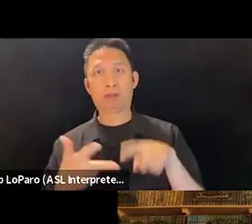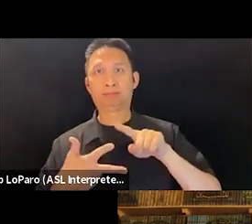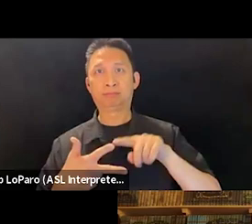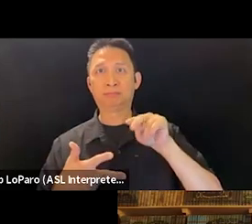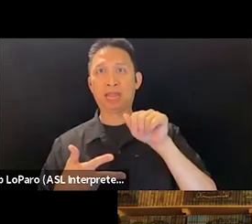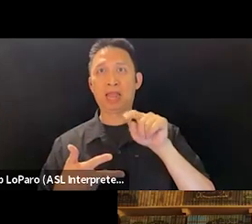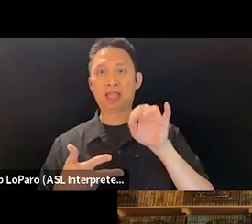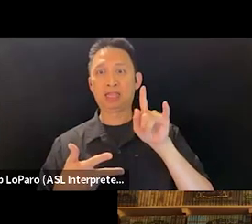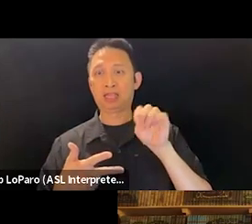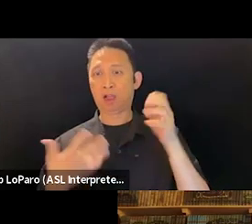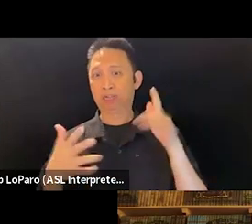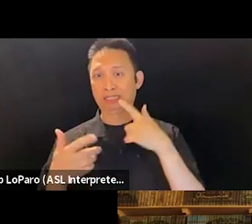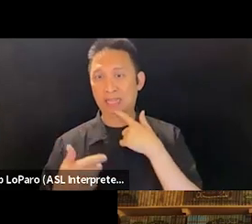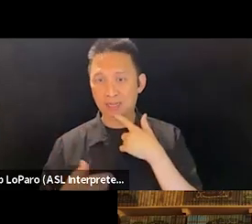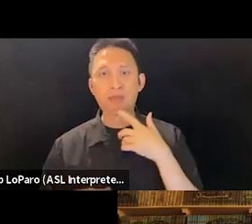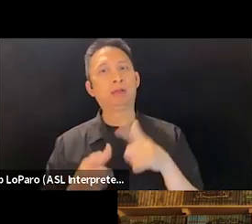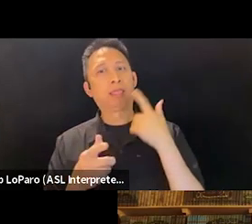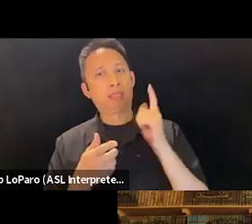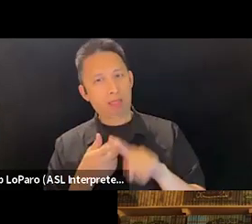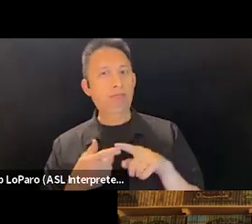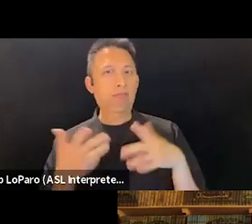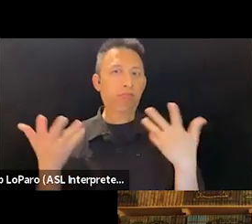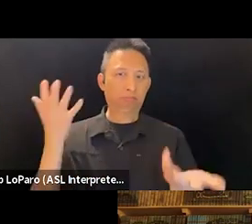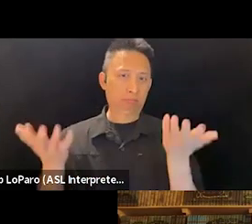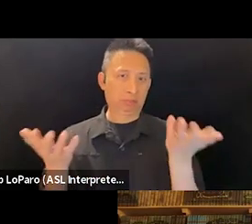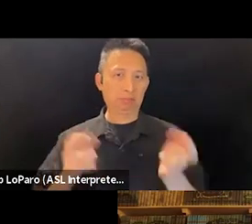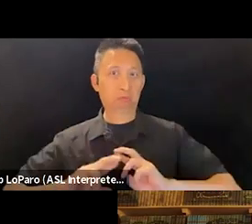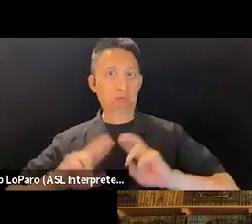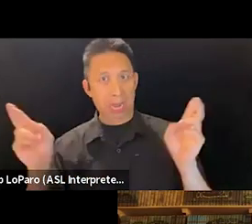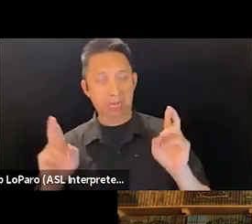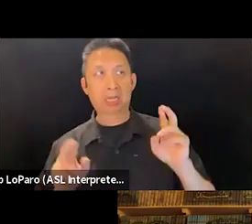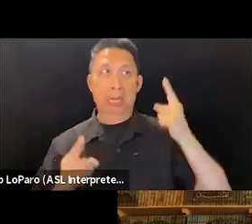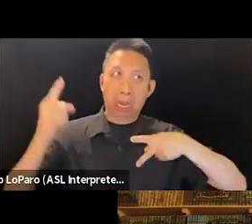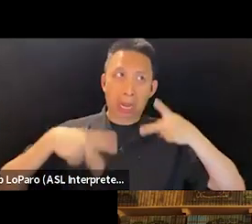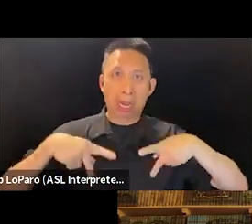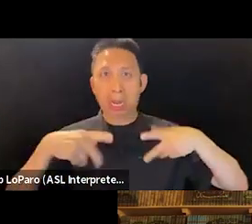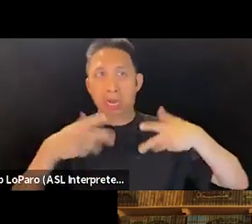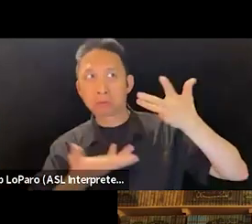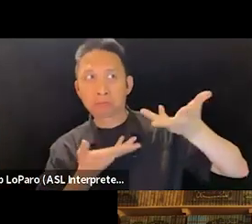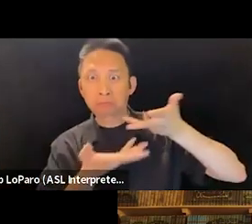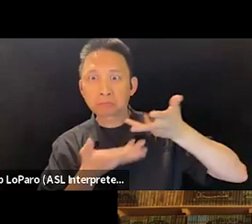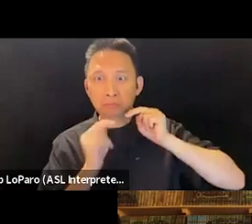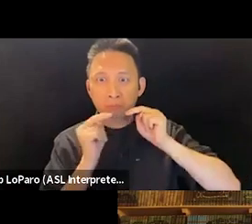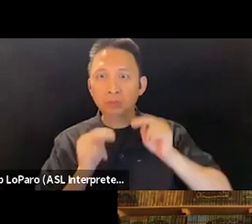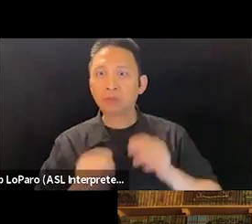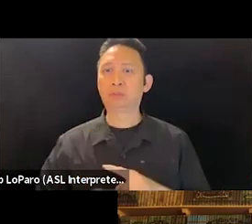than funds like the one Alex is running, could be potentially a place to go.